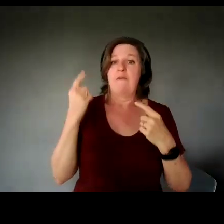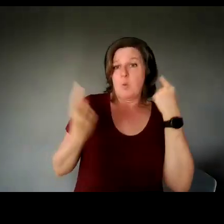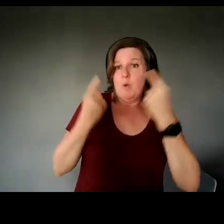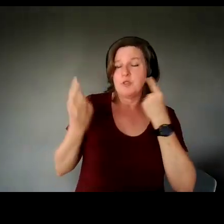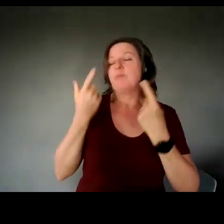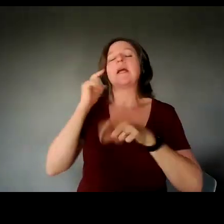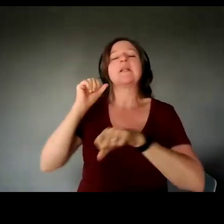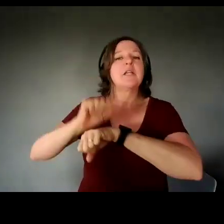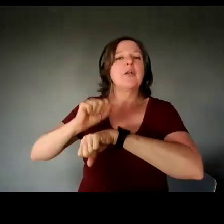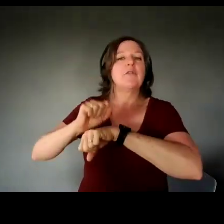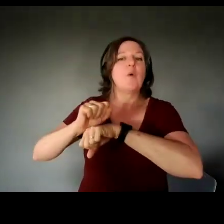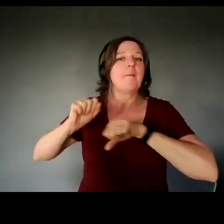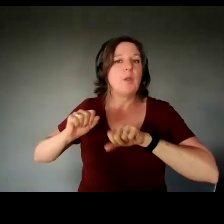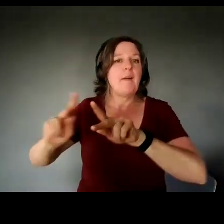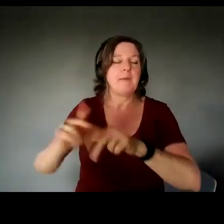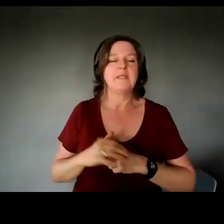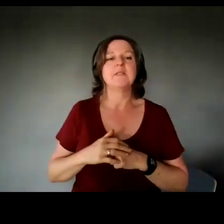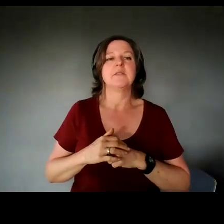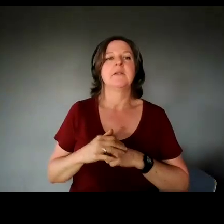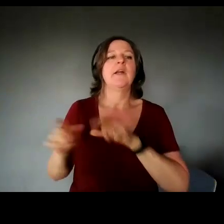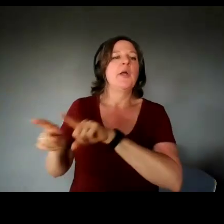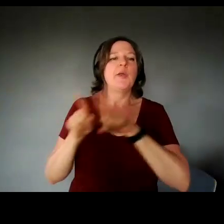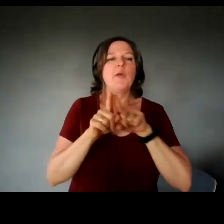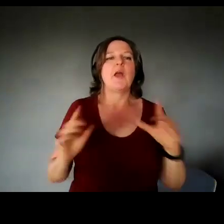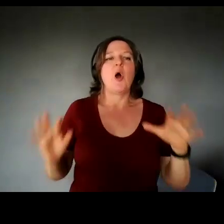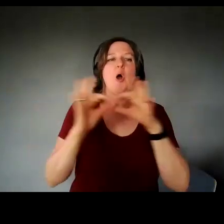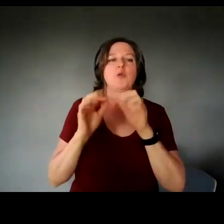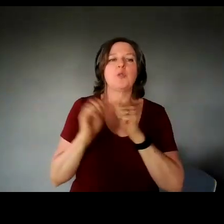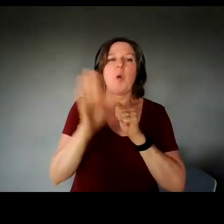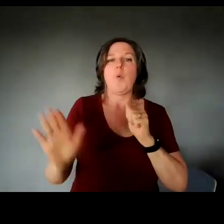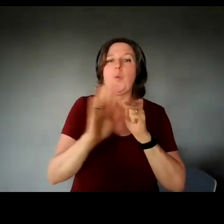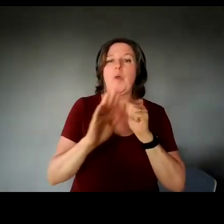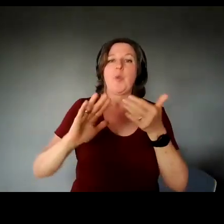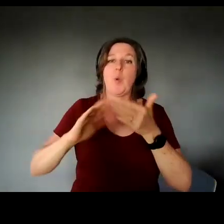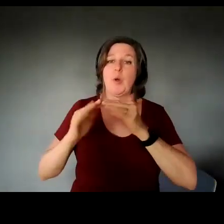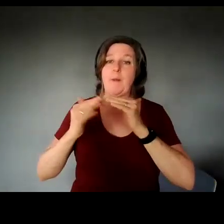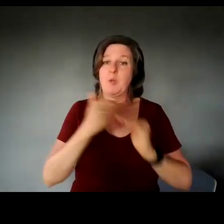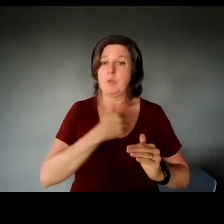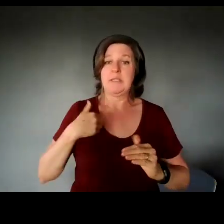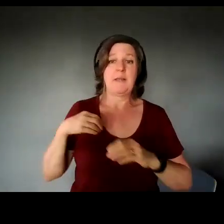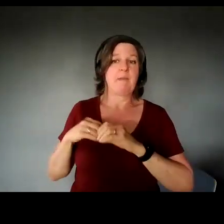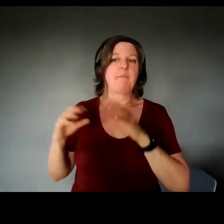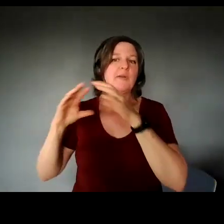You can also connect with your community members in the comments and build various different networks.